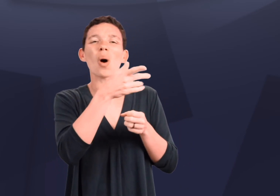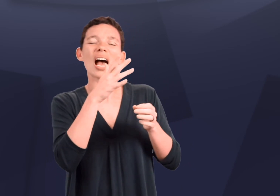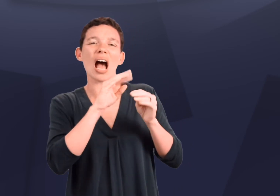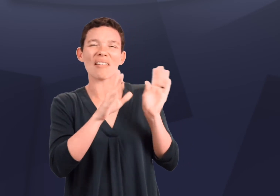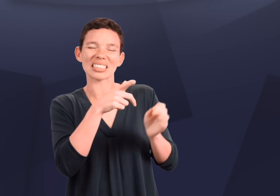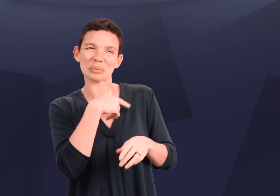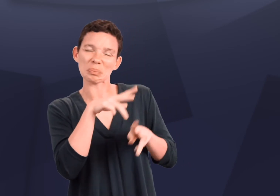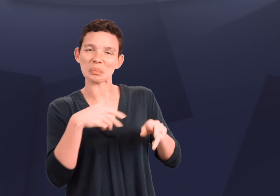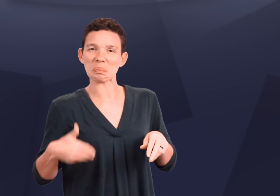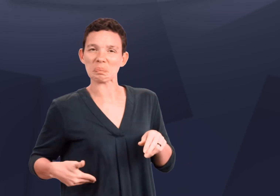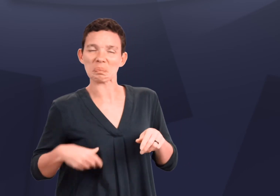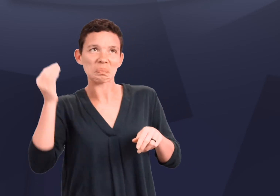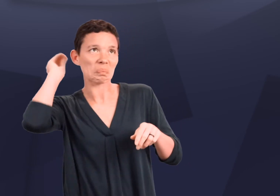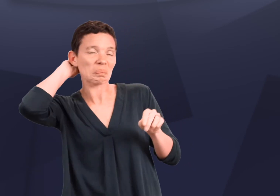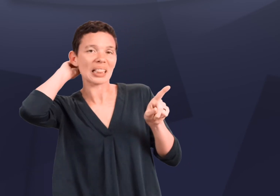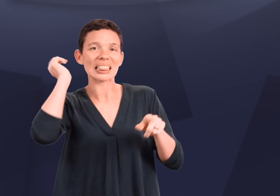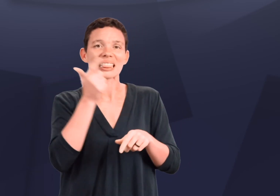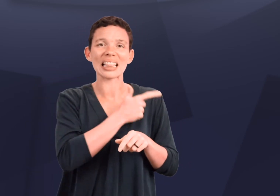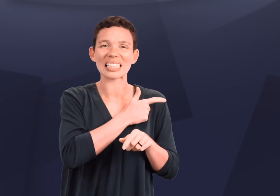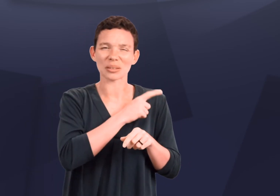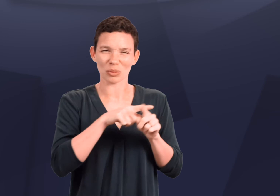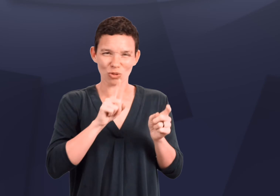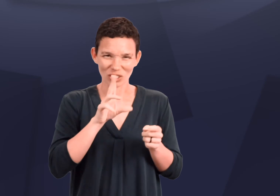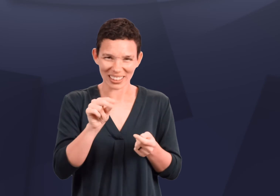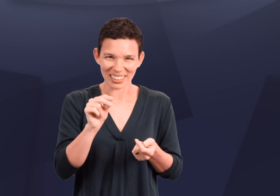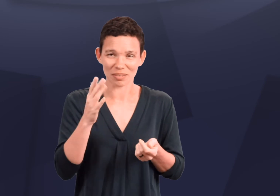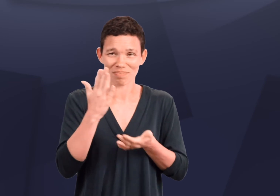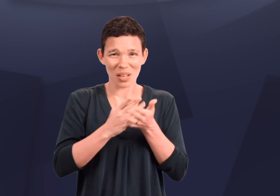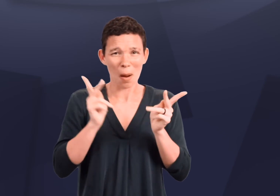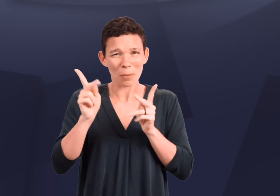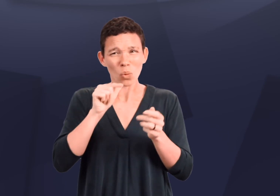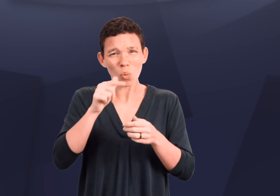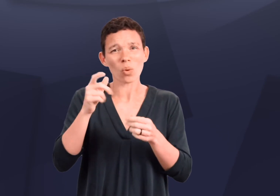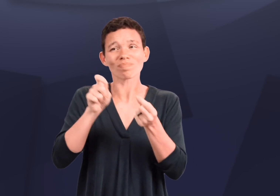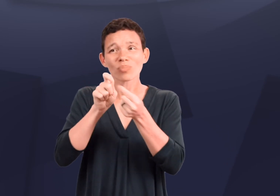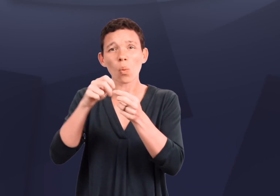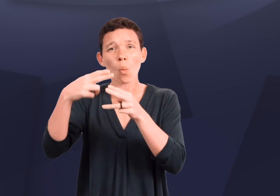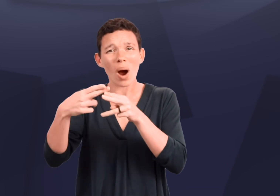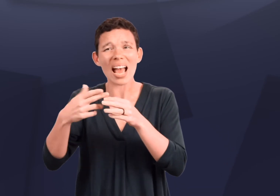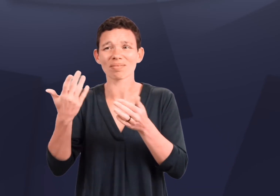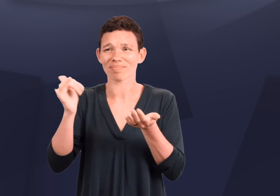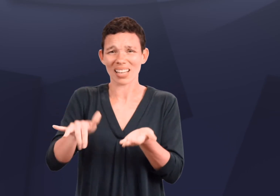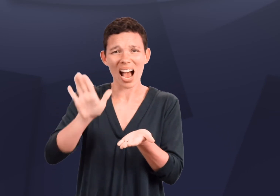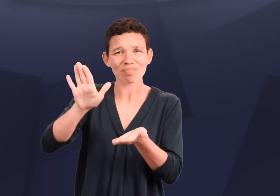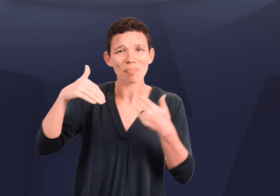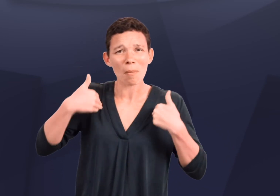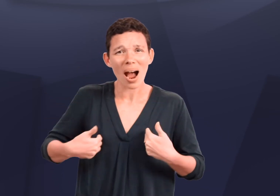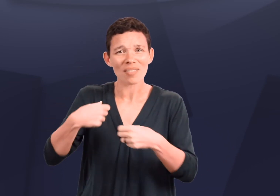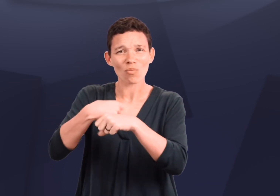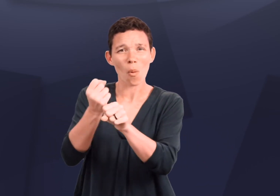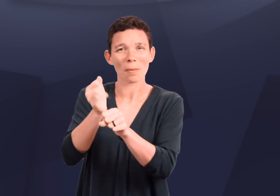because the bias is that an overweight person must be lazy, and this isn't true. Certain weights are just the result of a person's body type.